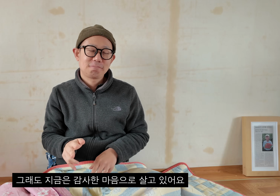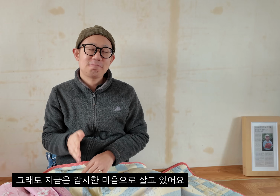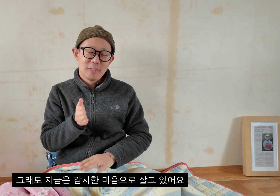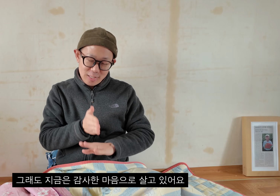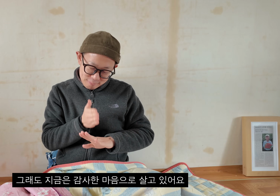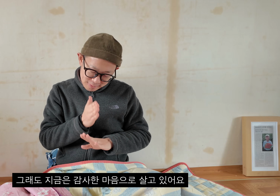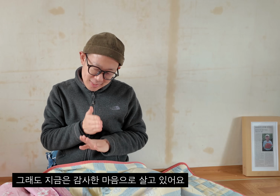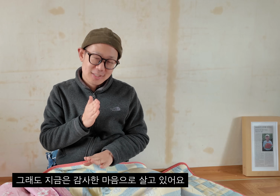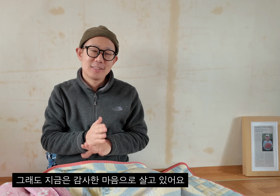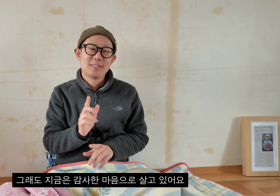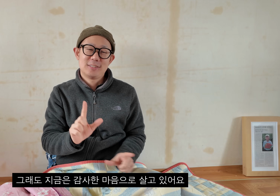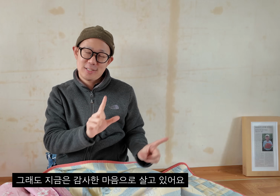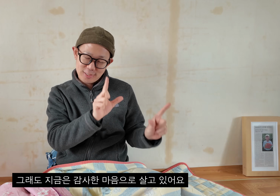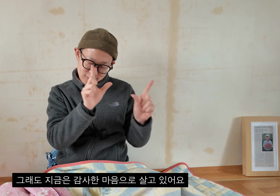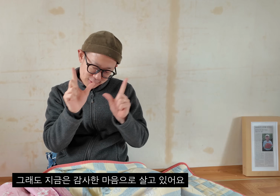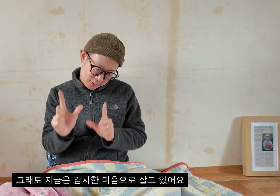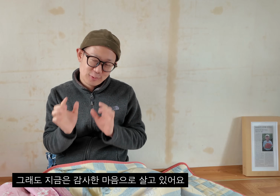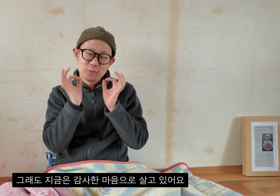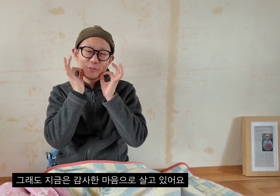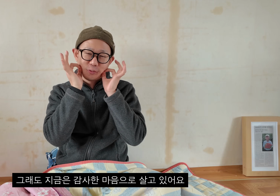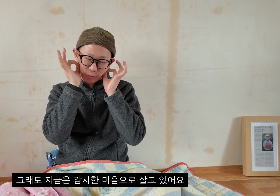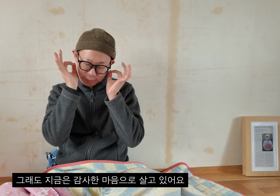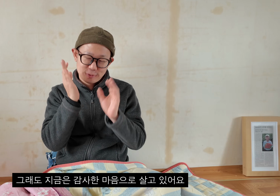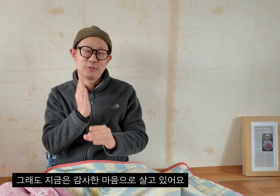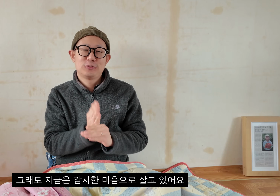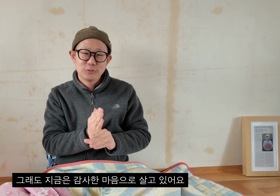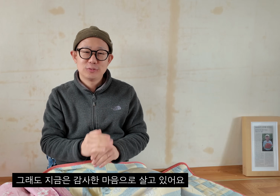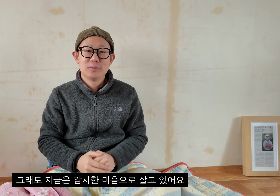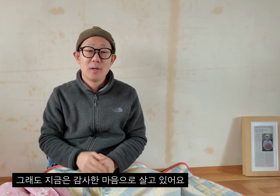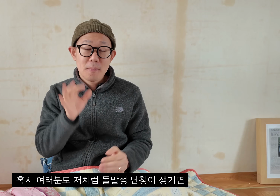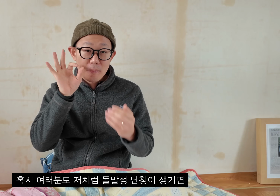Still, I’m grateful now.